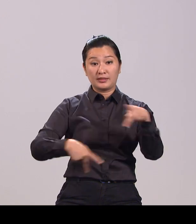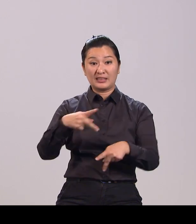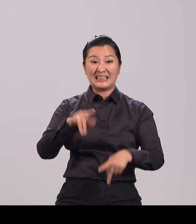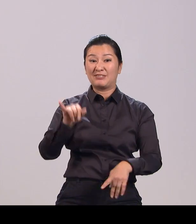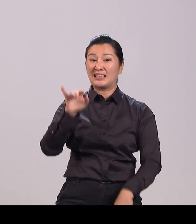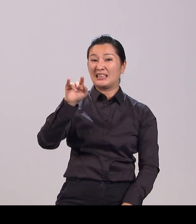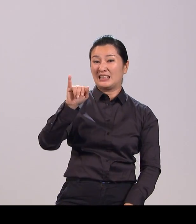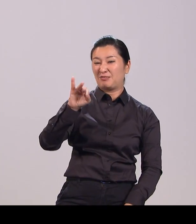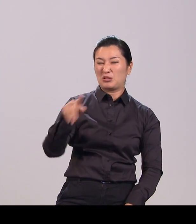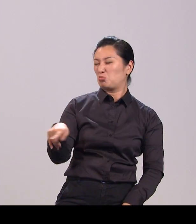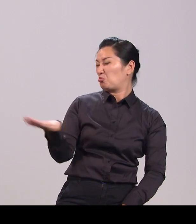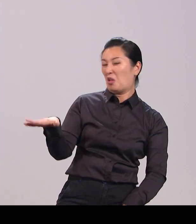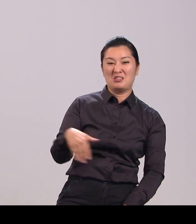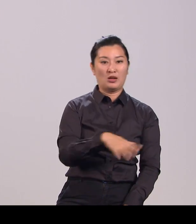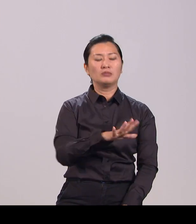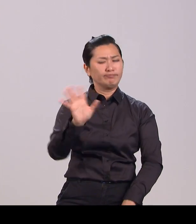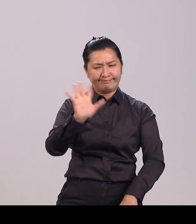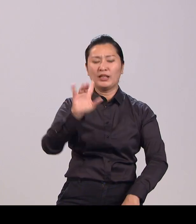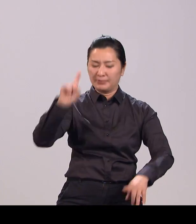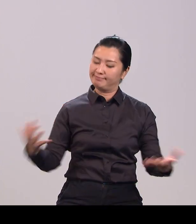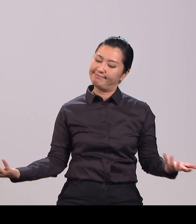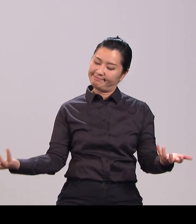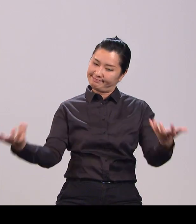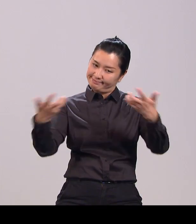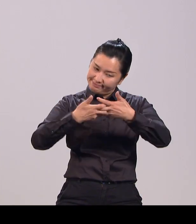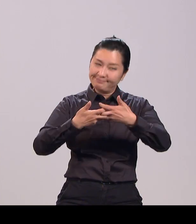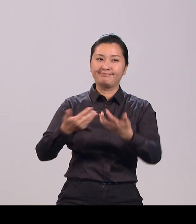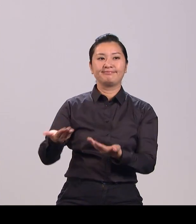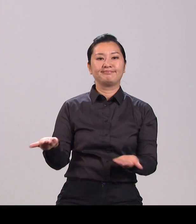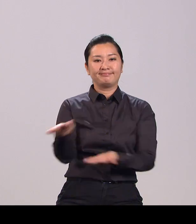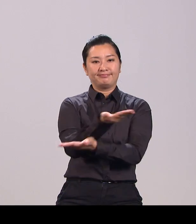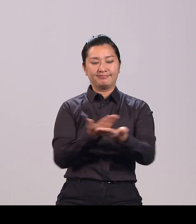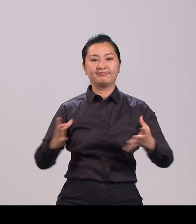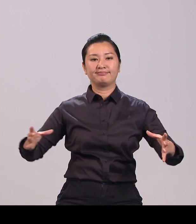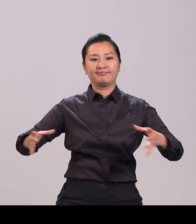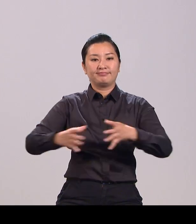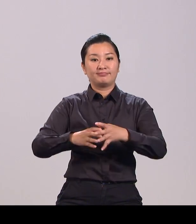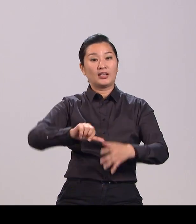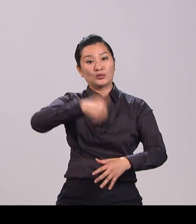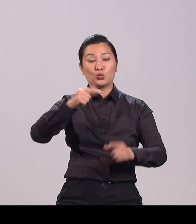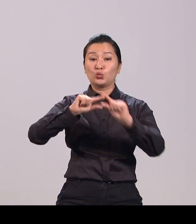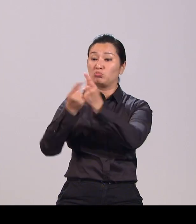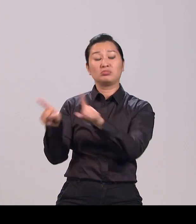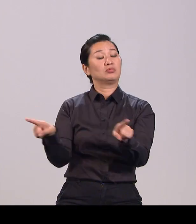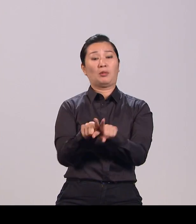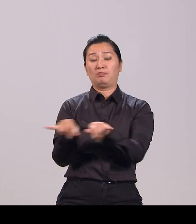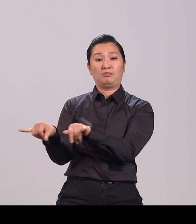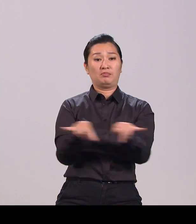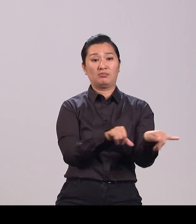If religious groups did the opposite, take an exclusivist approach, discourage interaction, contact with others,